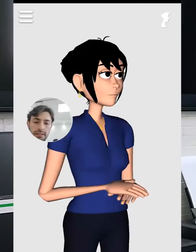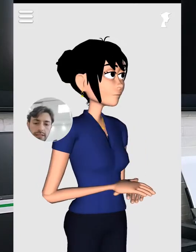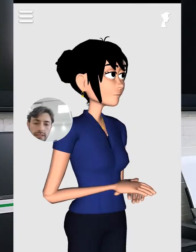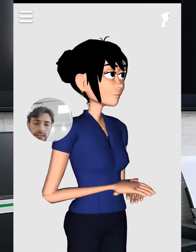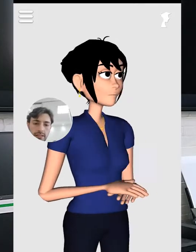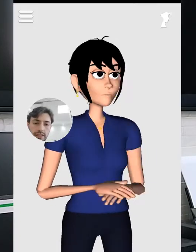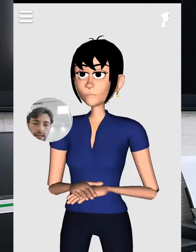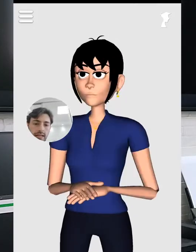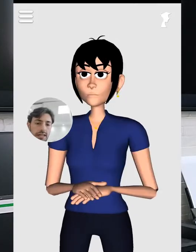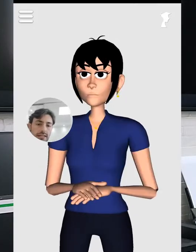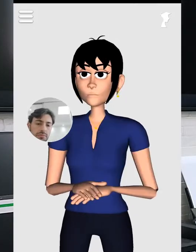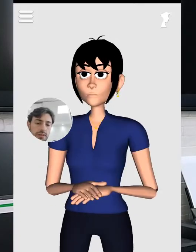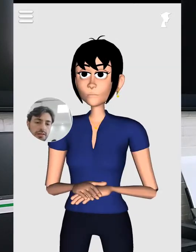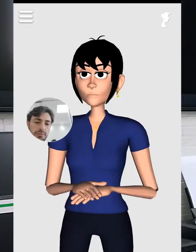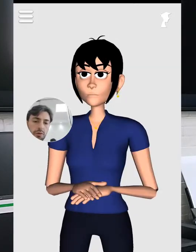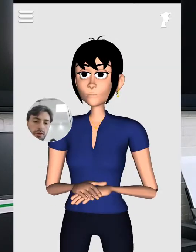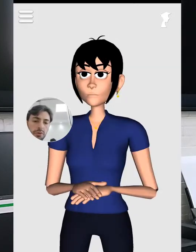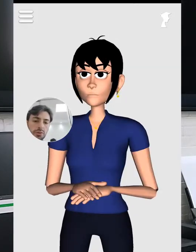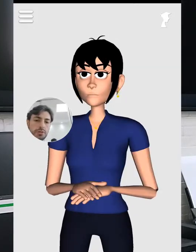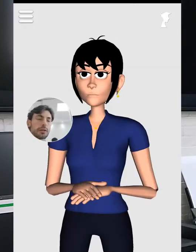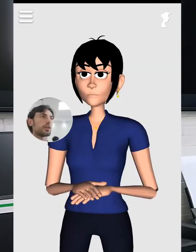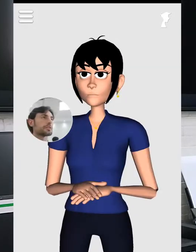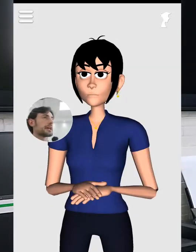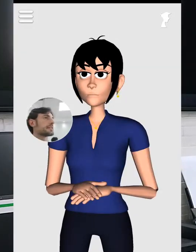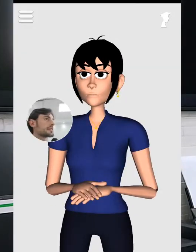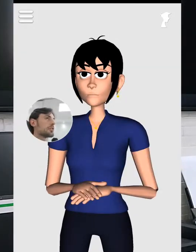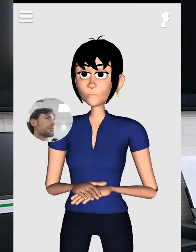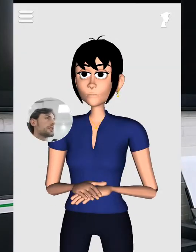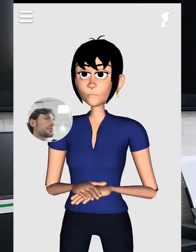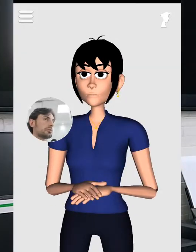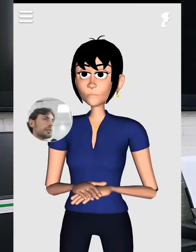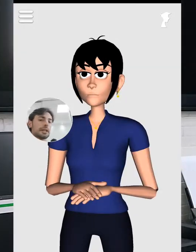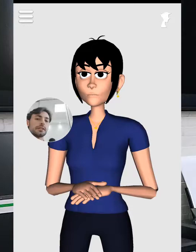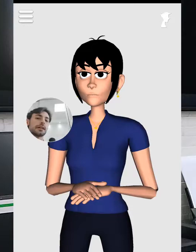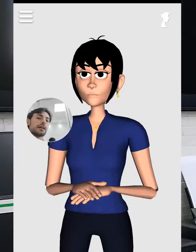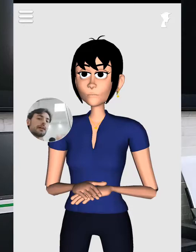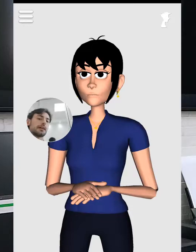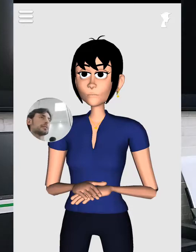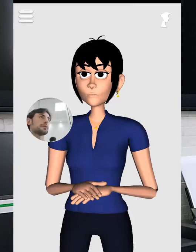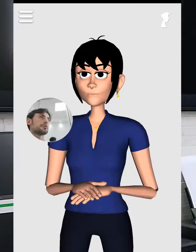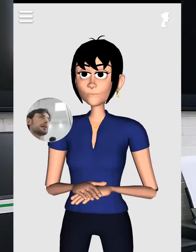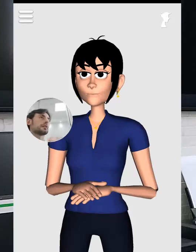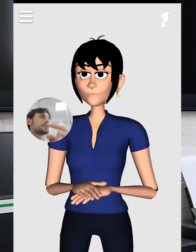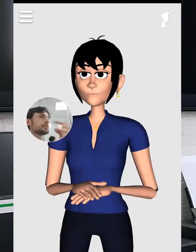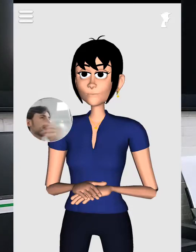You don't have to worry too much about it, because when you render the video, edit this character in